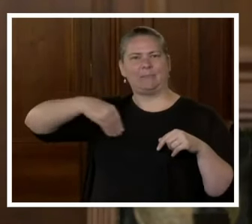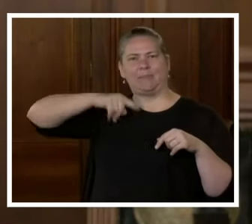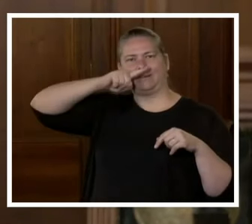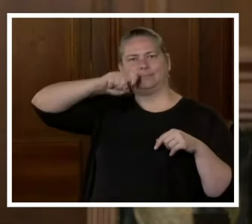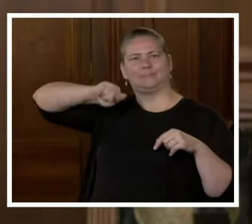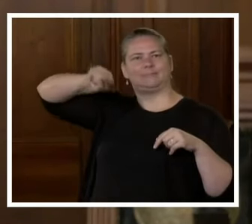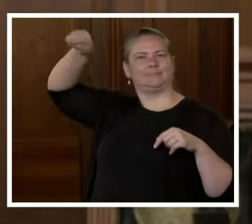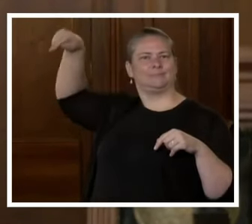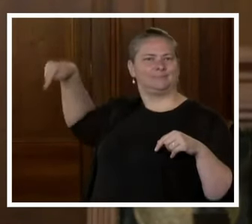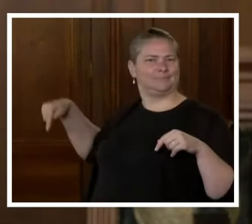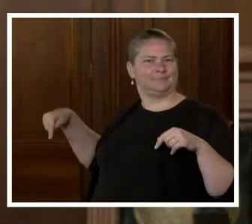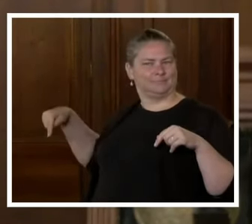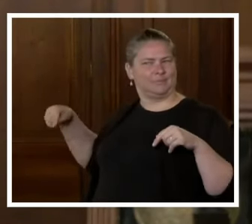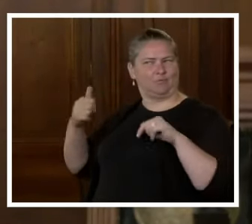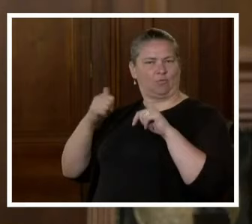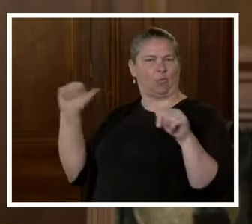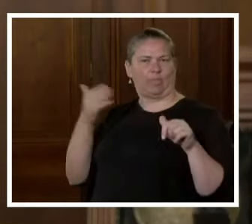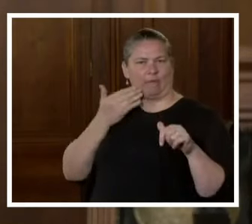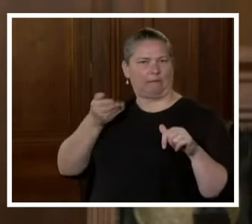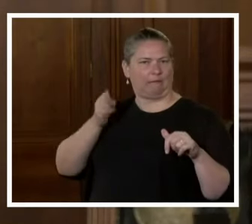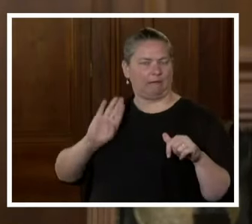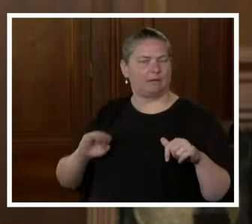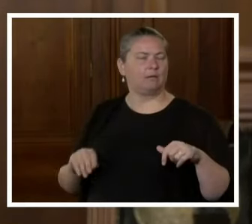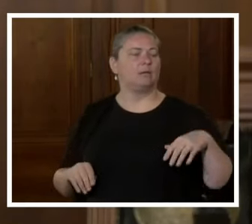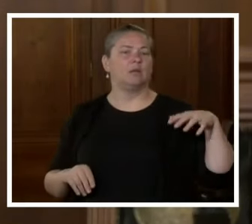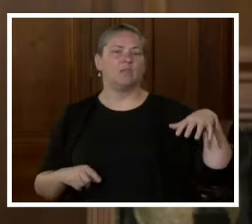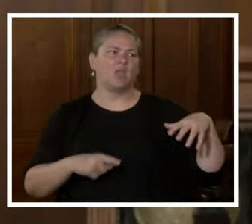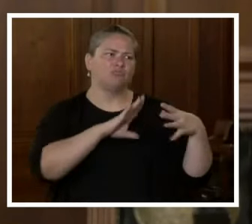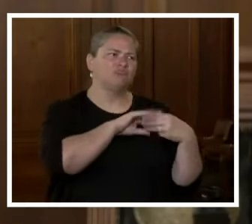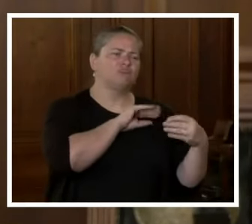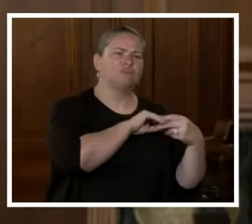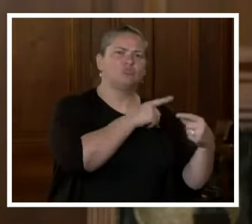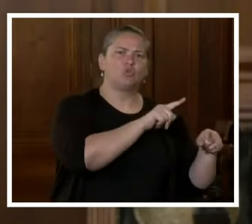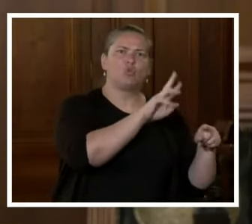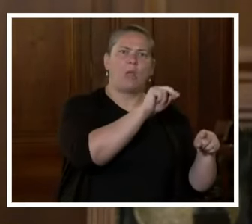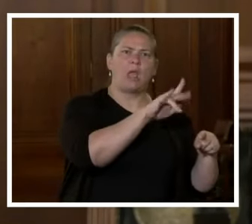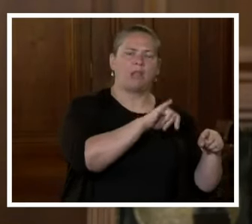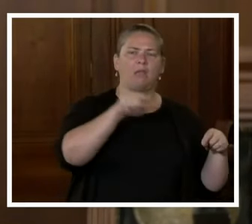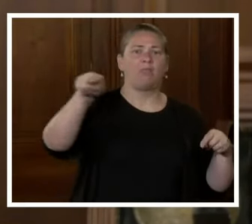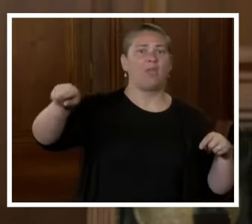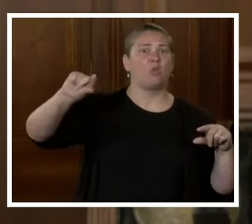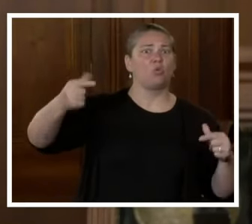FRUSTRATION AND FATIGUE HAVE HAD TO IS FATE FOR A LIFETIME, AND